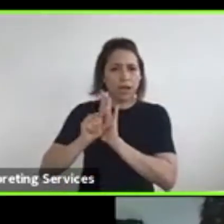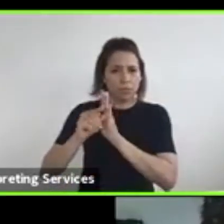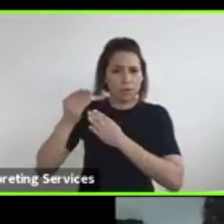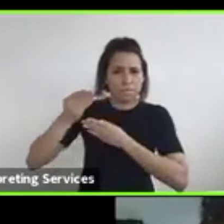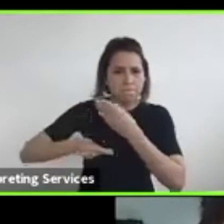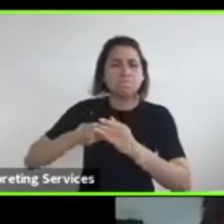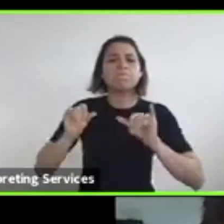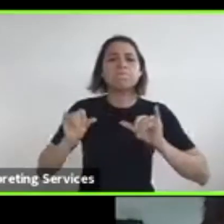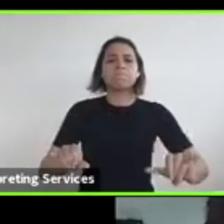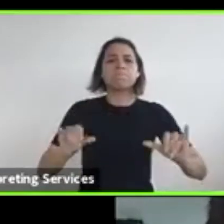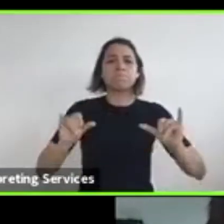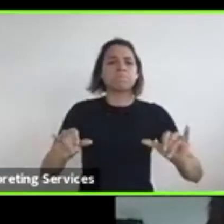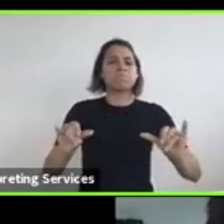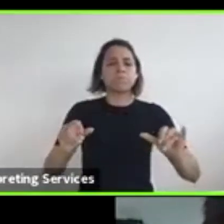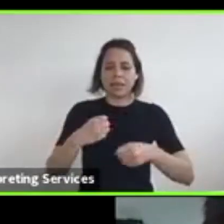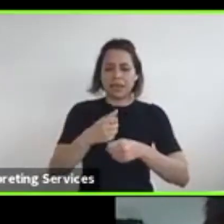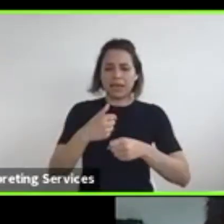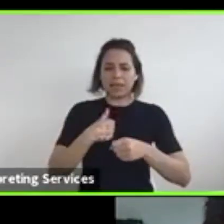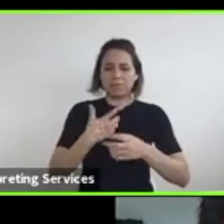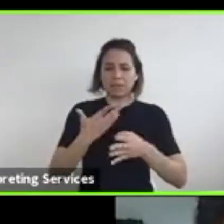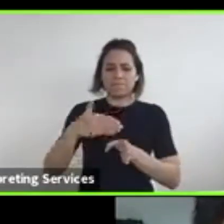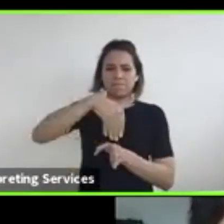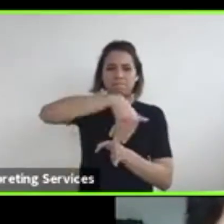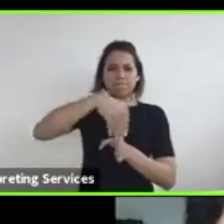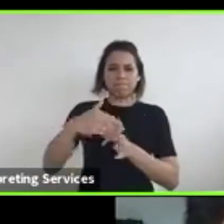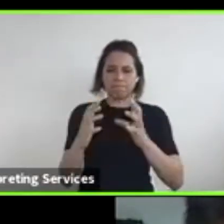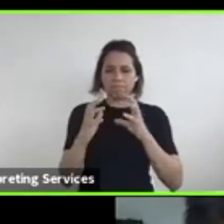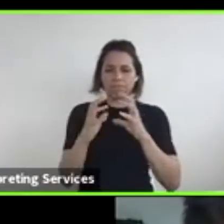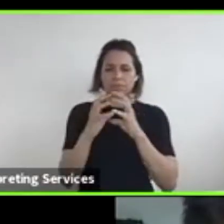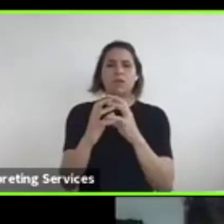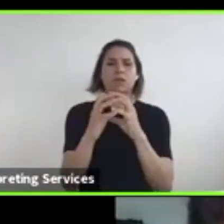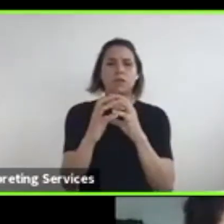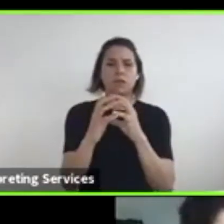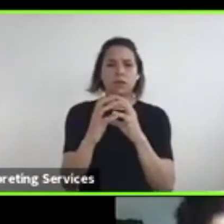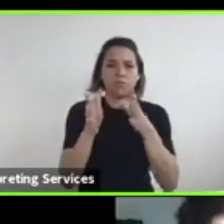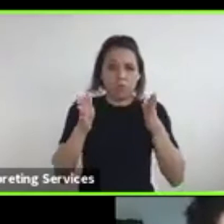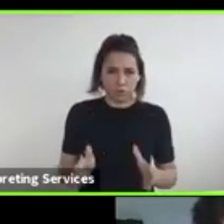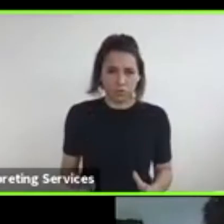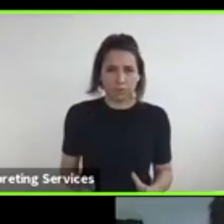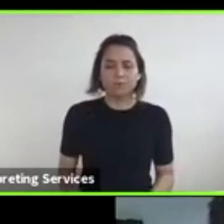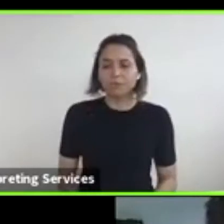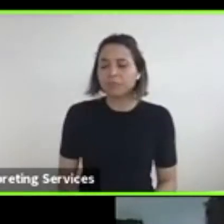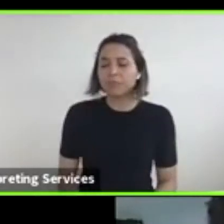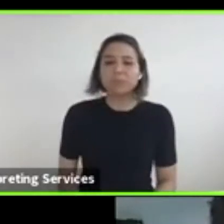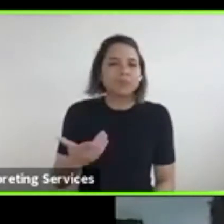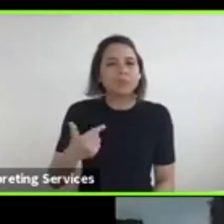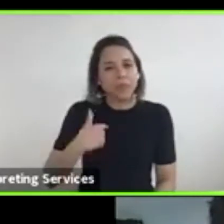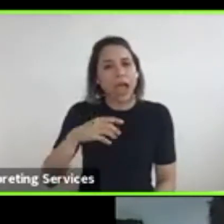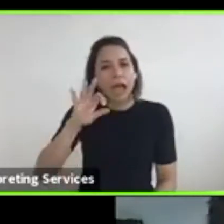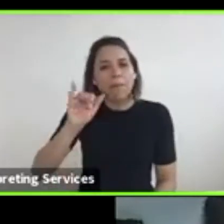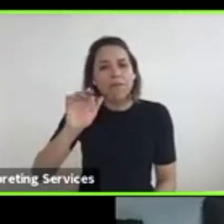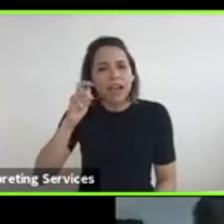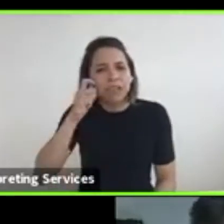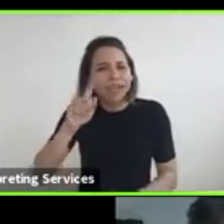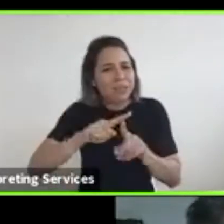IN AN IN-BETWEEN SPACE, I'M FAIR-SKINNED BUT I'M ALSO A LATINA,